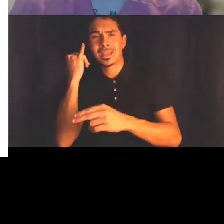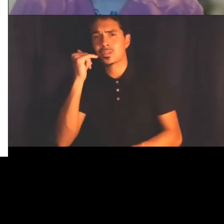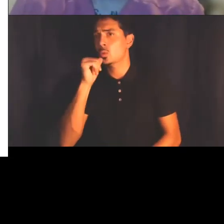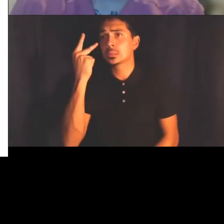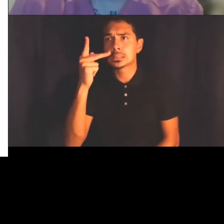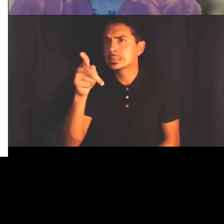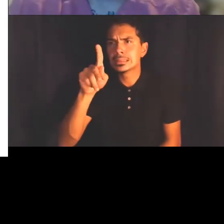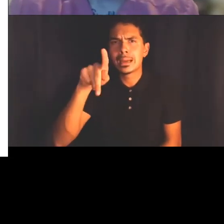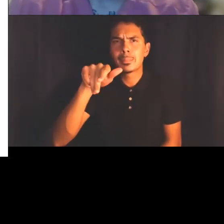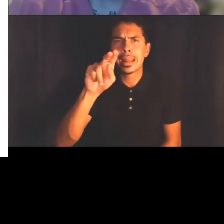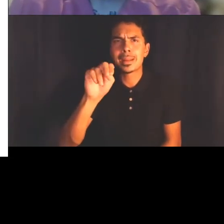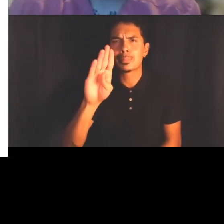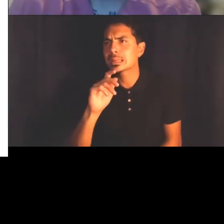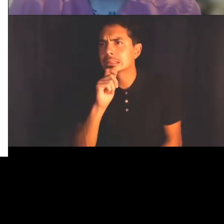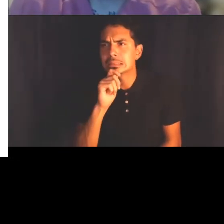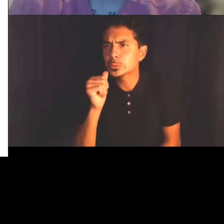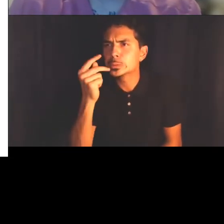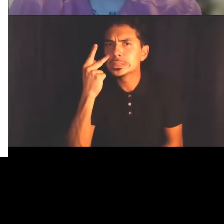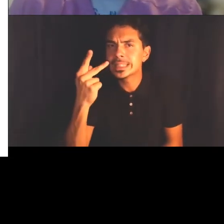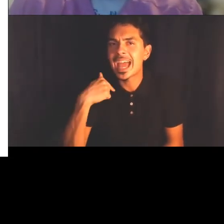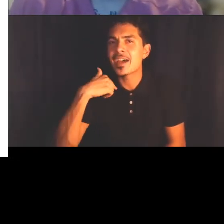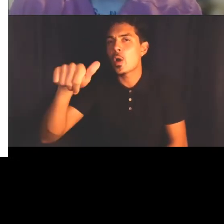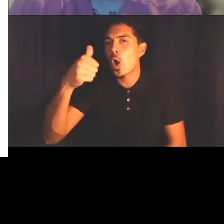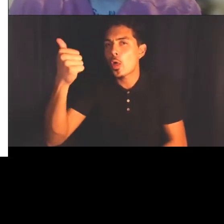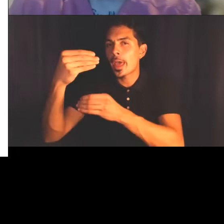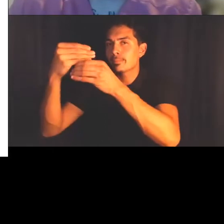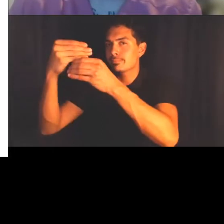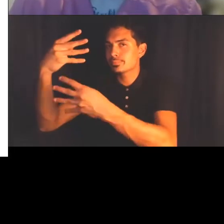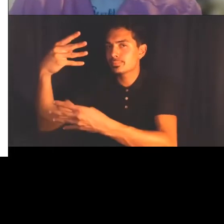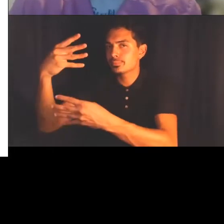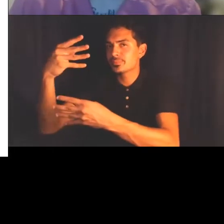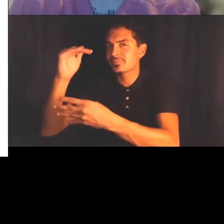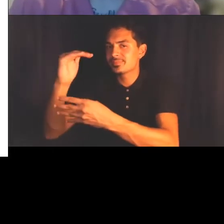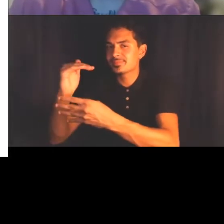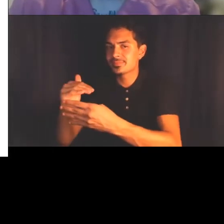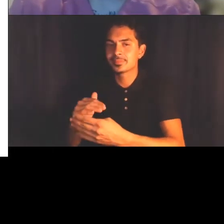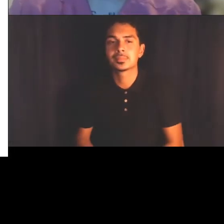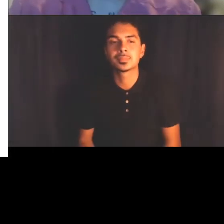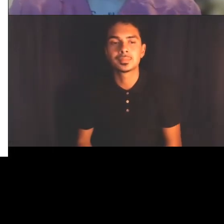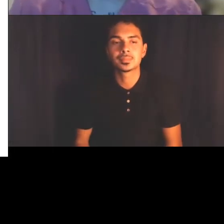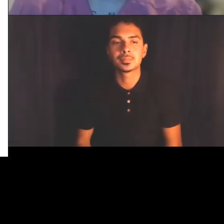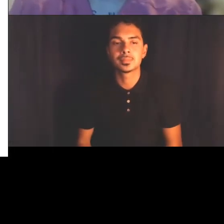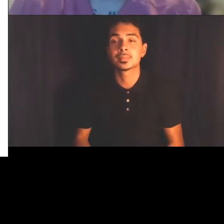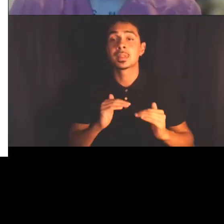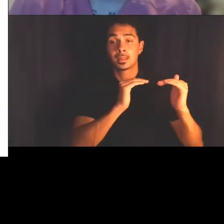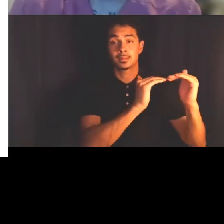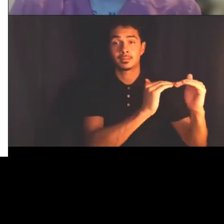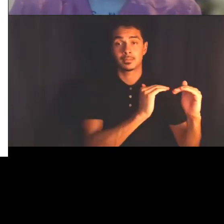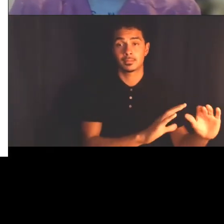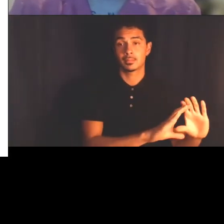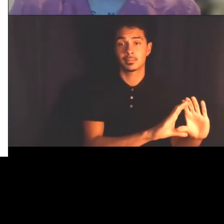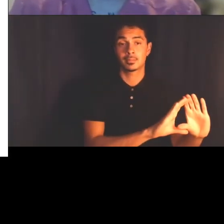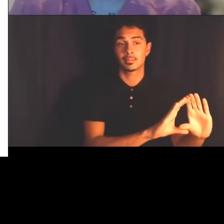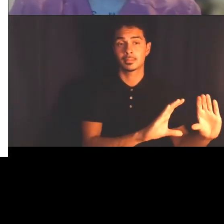Like I said, the IUDs are options. These are the IUDs that are approved for emergency contraception so far from the FDA.